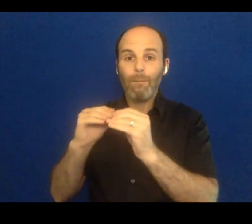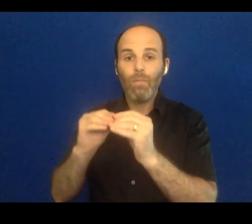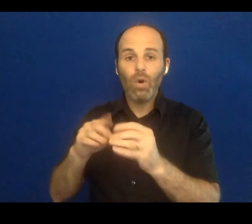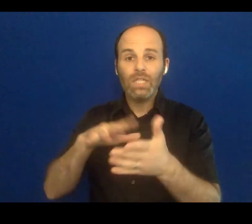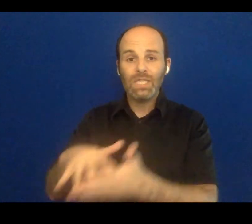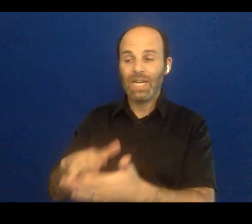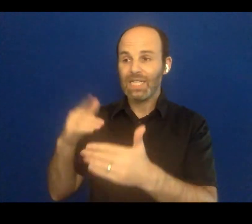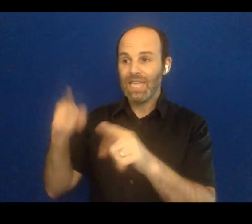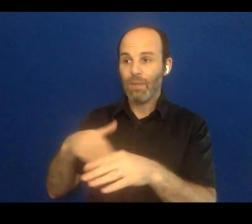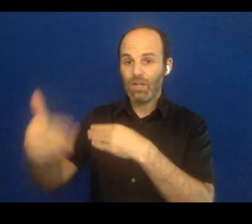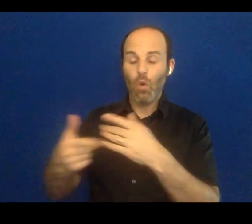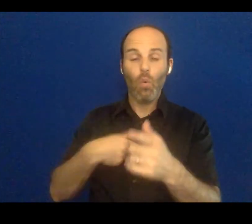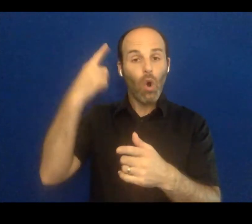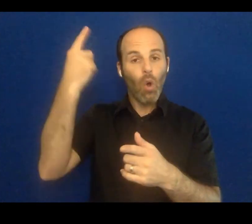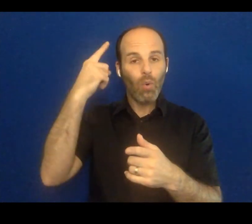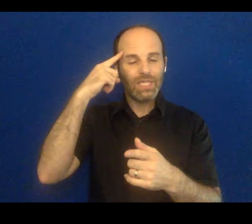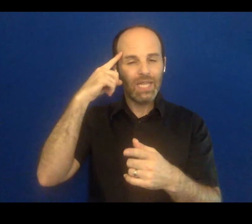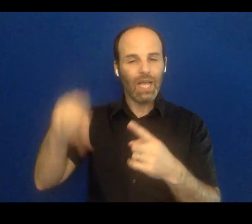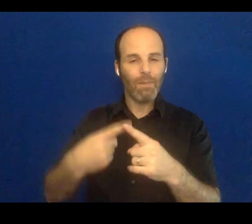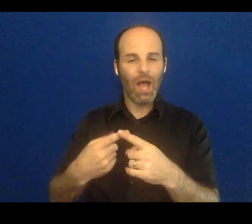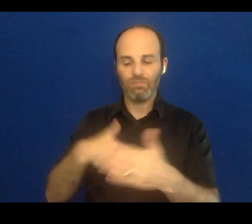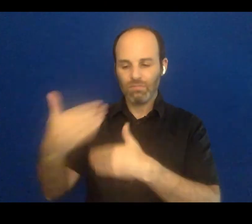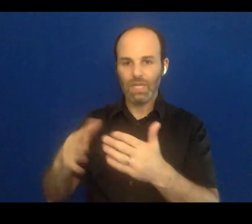FORWARD. I THINK THAT IS PARTICULARLY